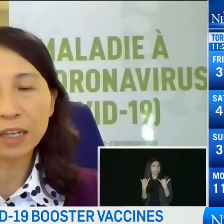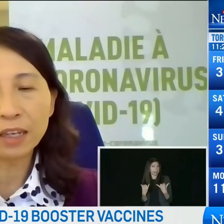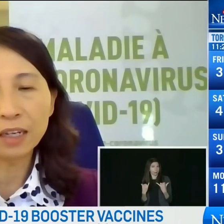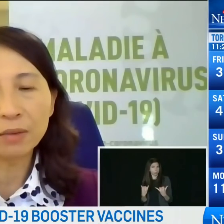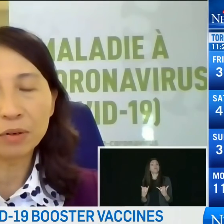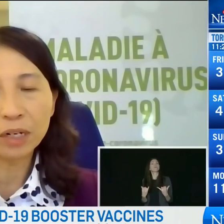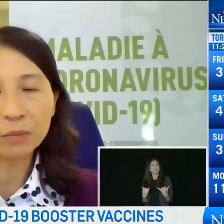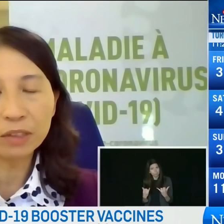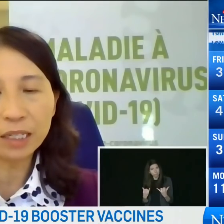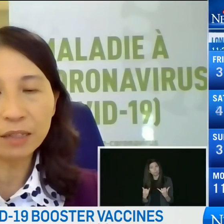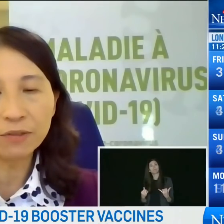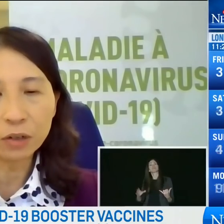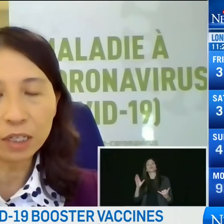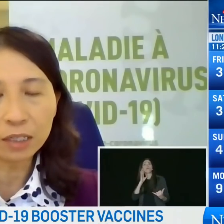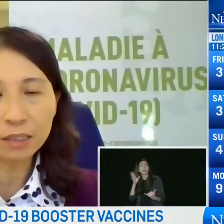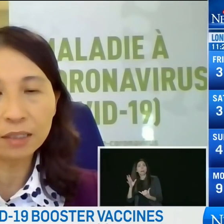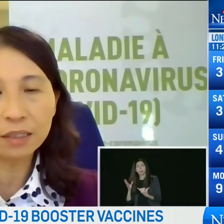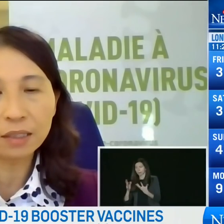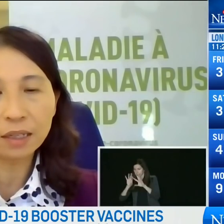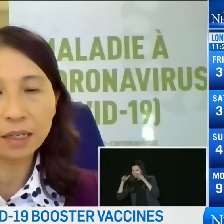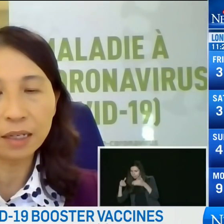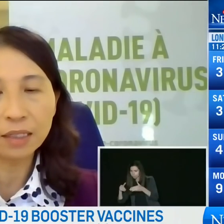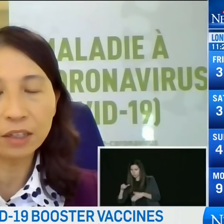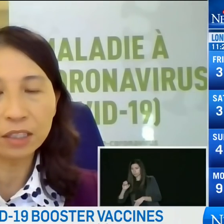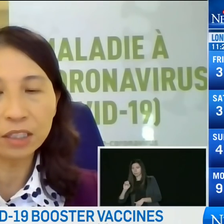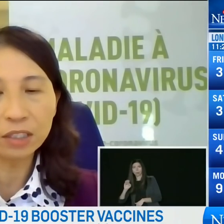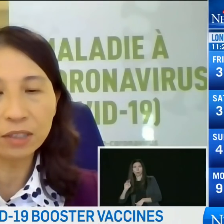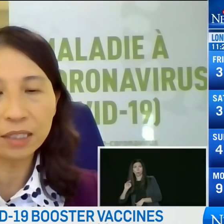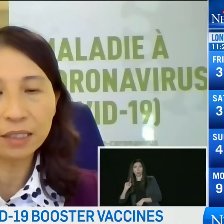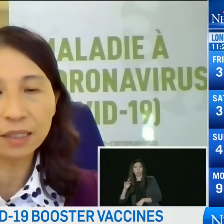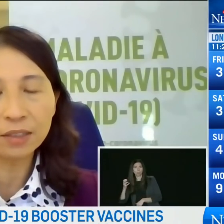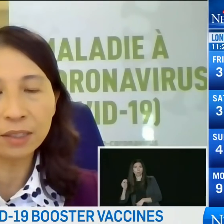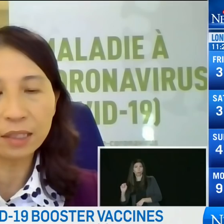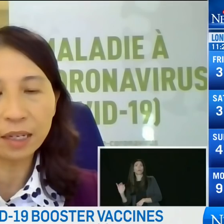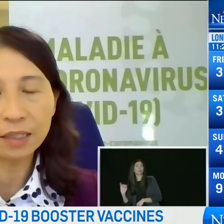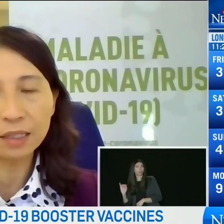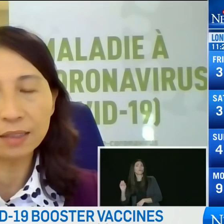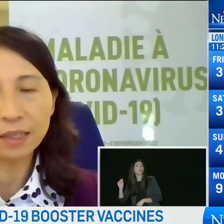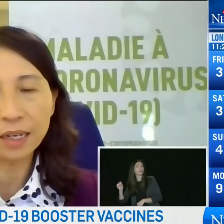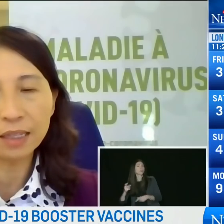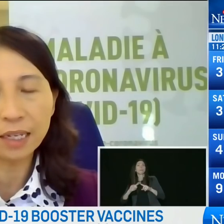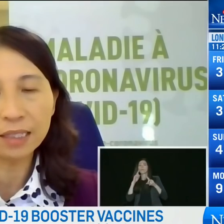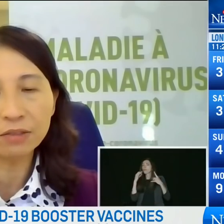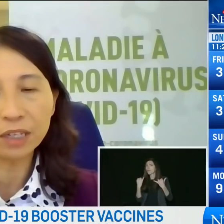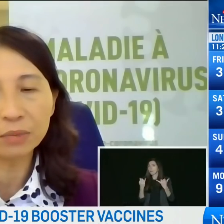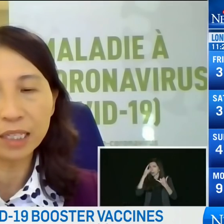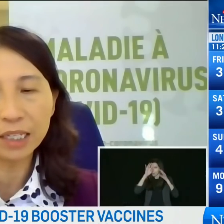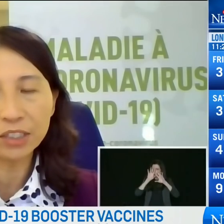MITIGATE THE RISK OF THIS